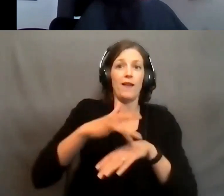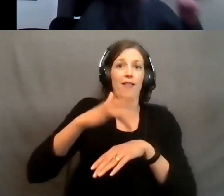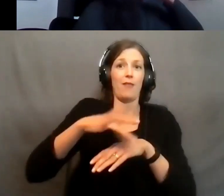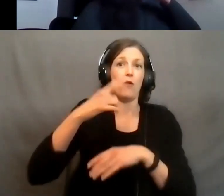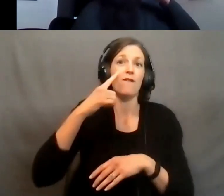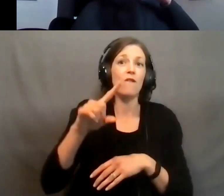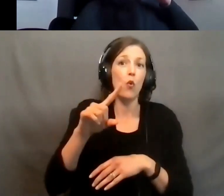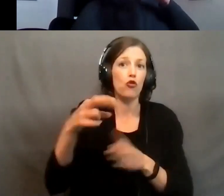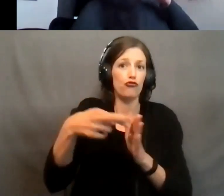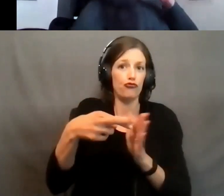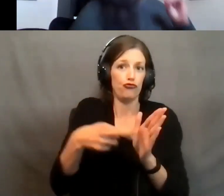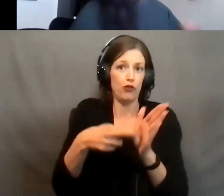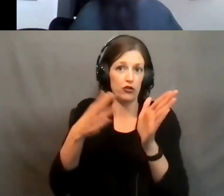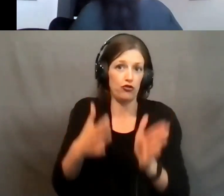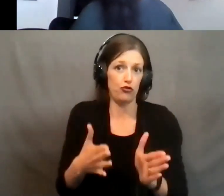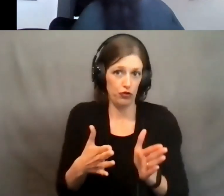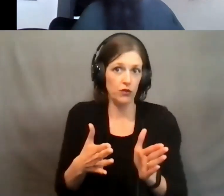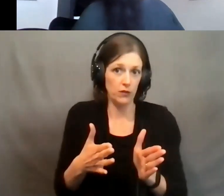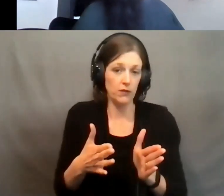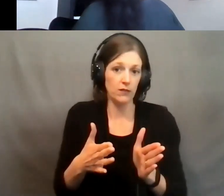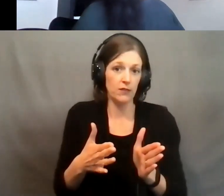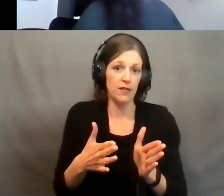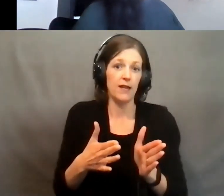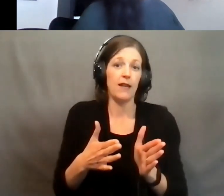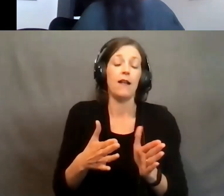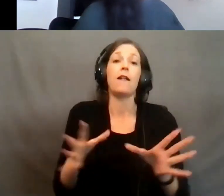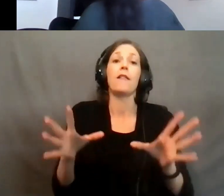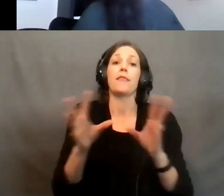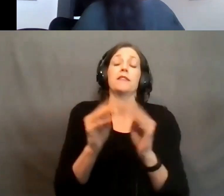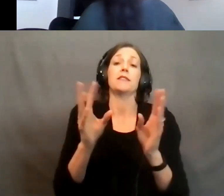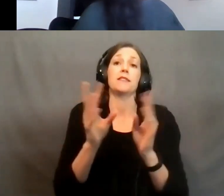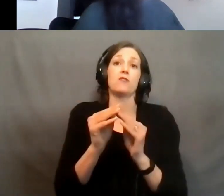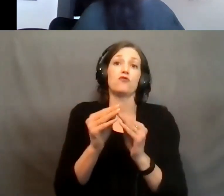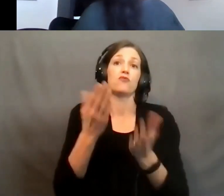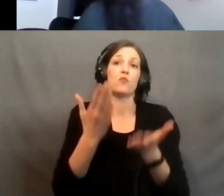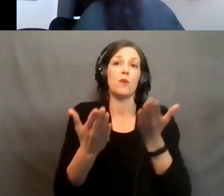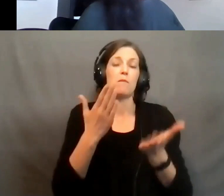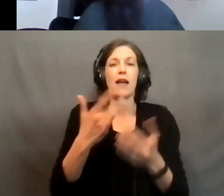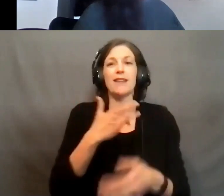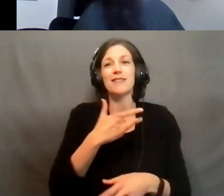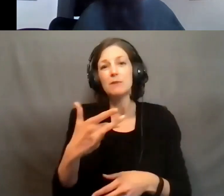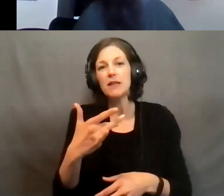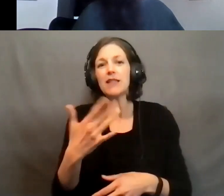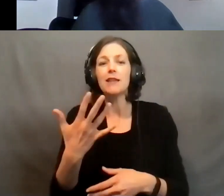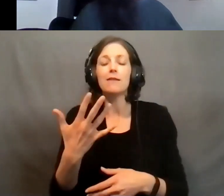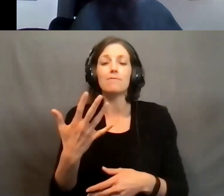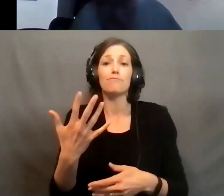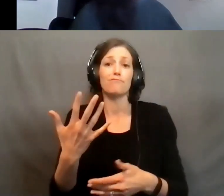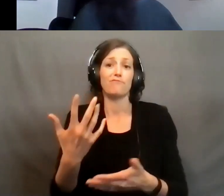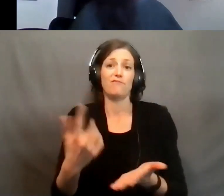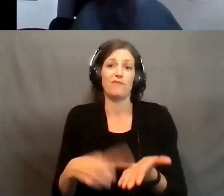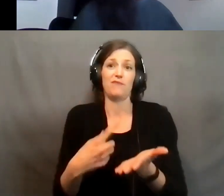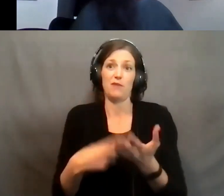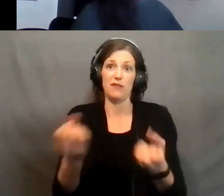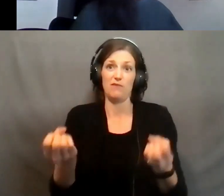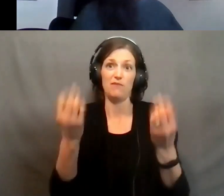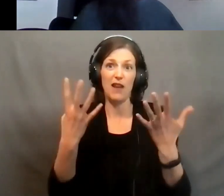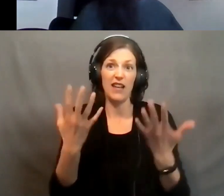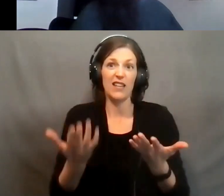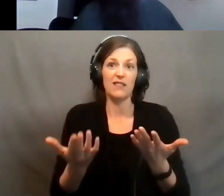13:03:10 . The sessions that we might typically and sometimes it's quite 13:03:13 a number , probably less then you are aware of